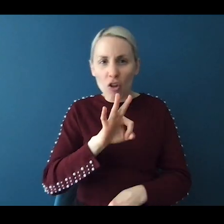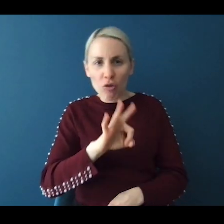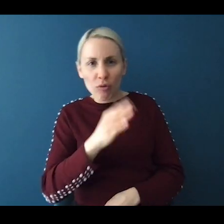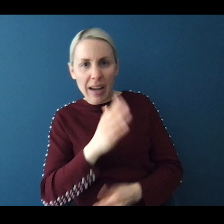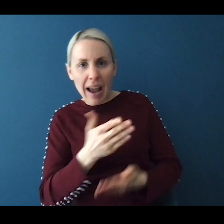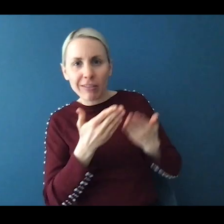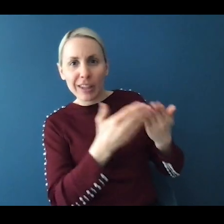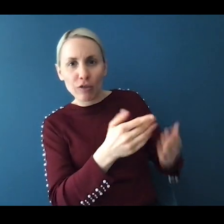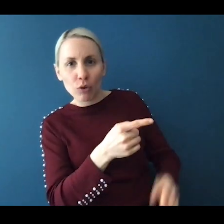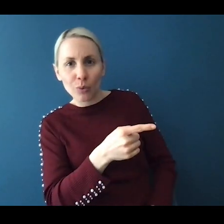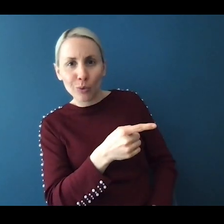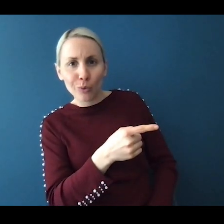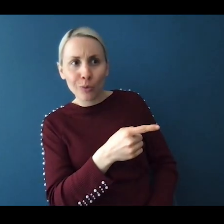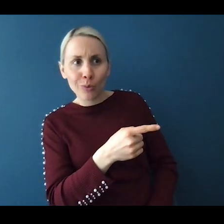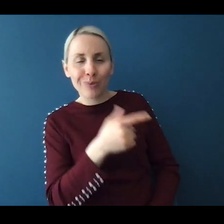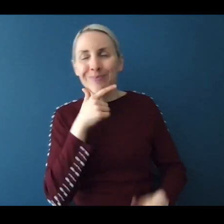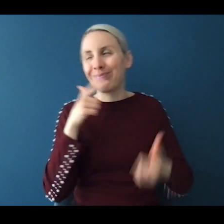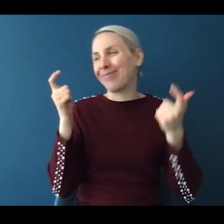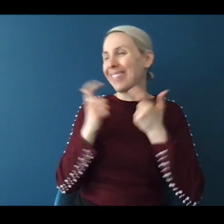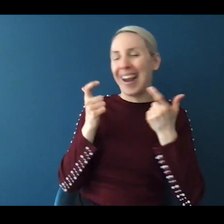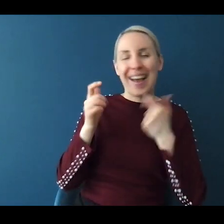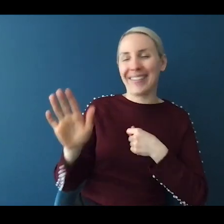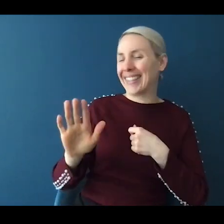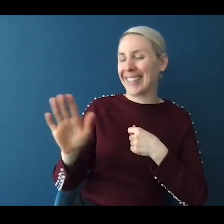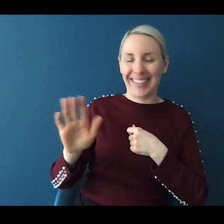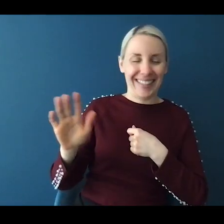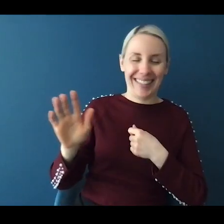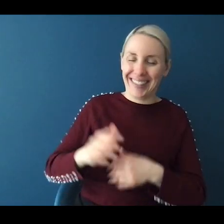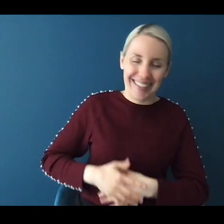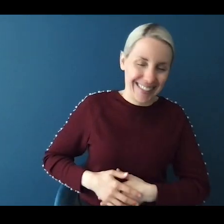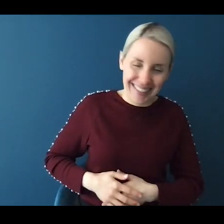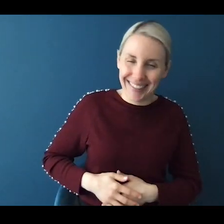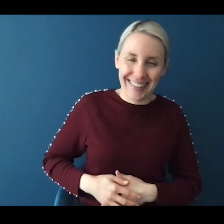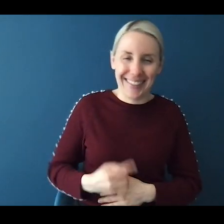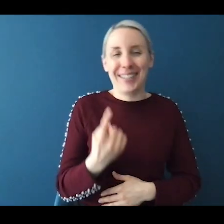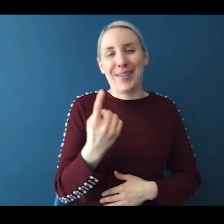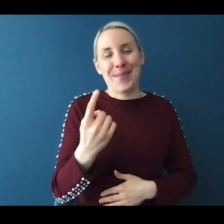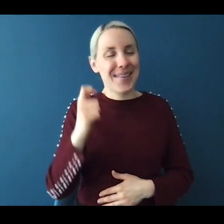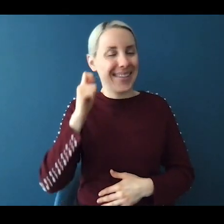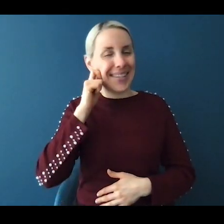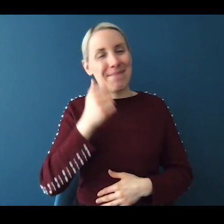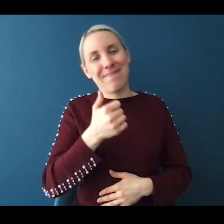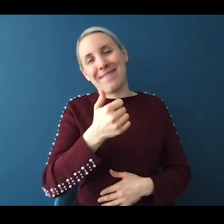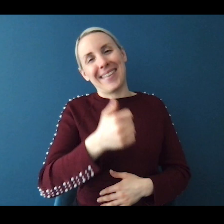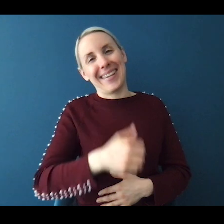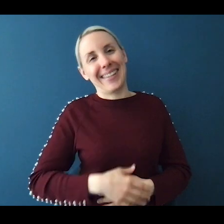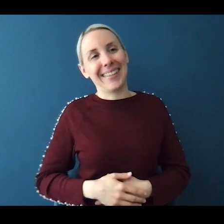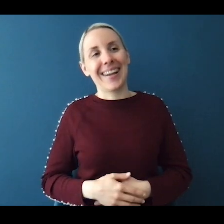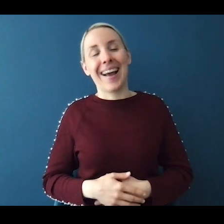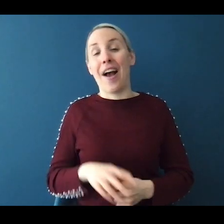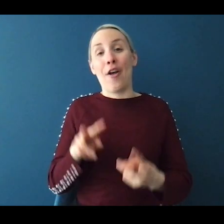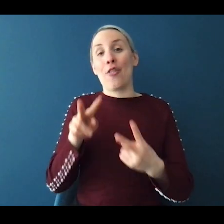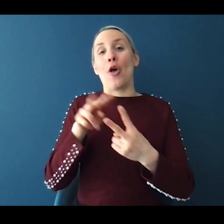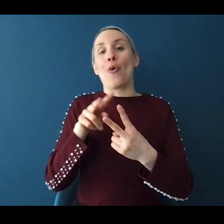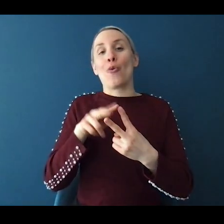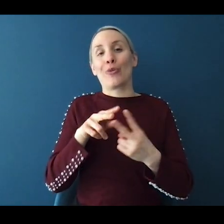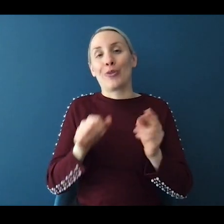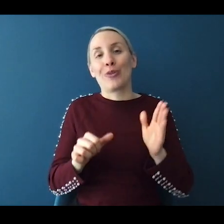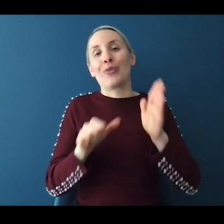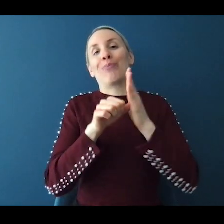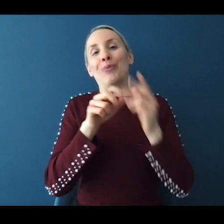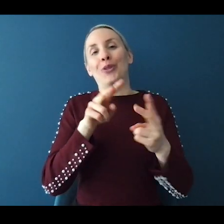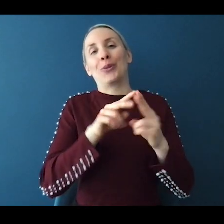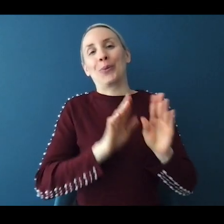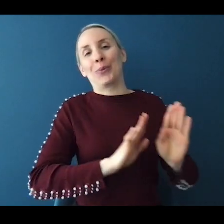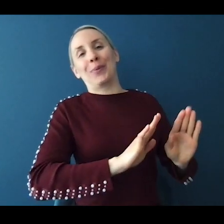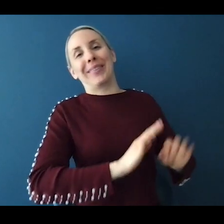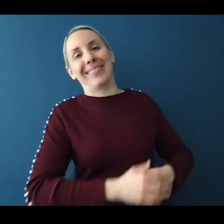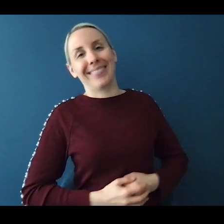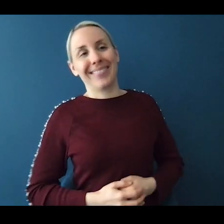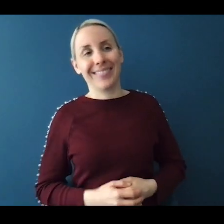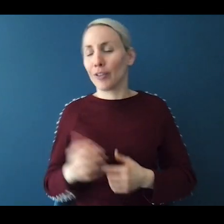advices. Dear god no. I mean those are my top two. I think they're